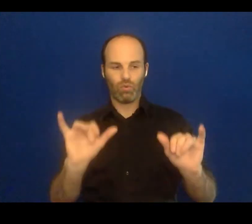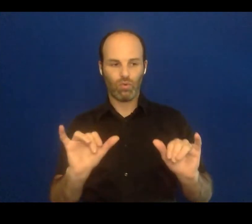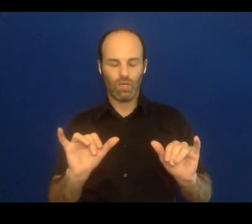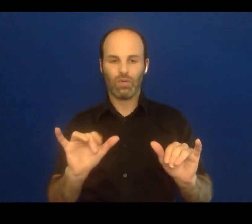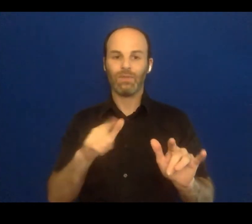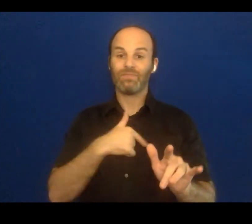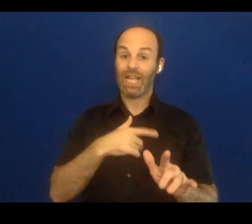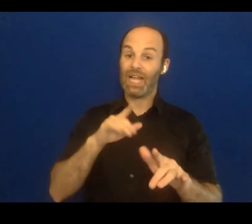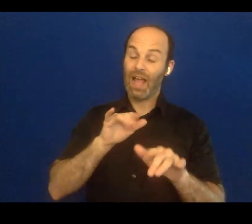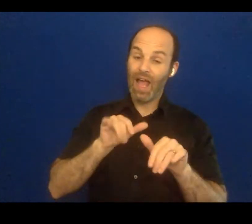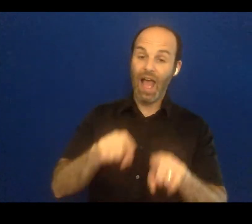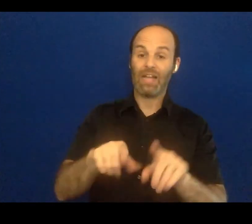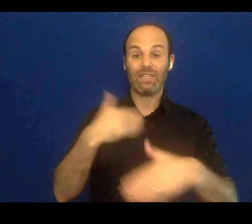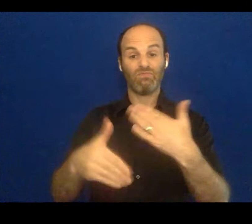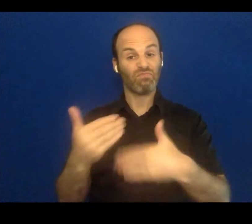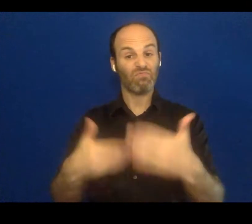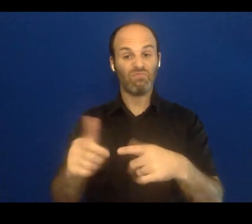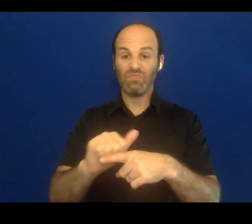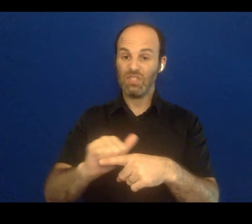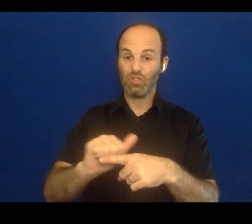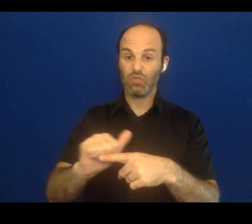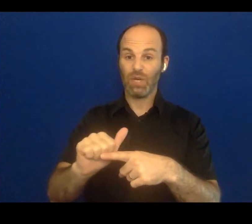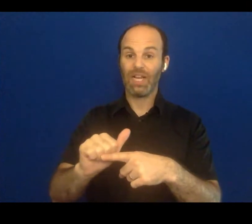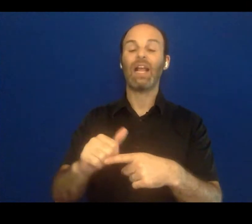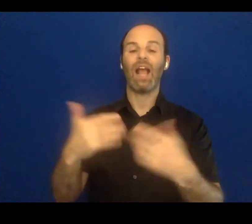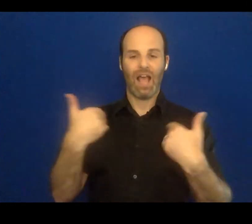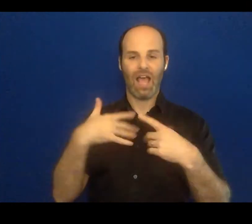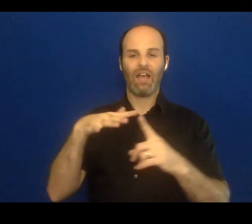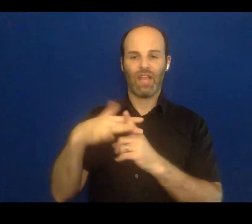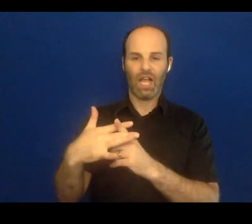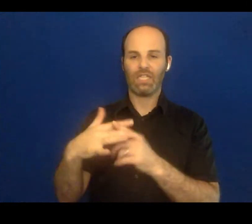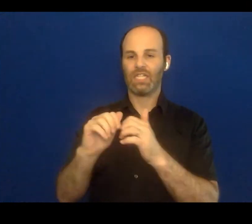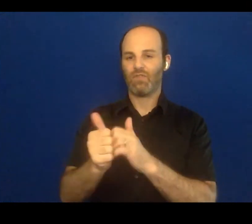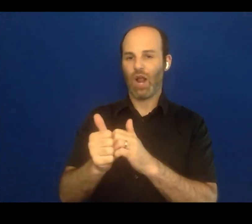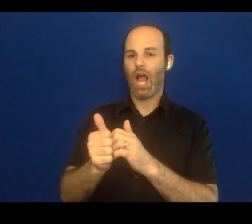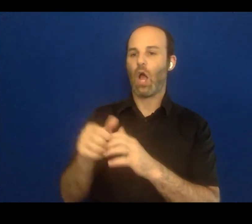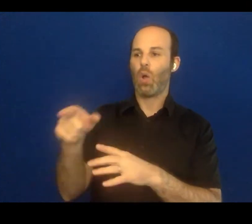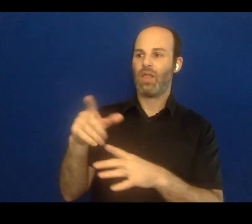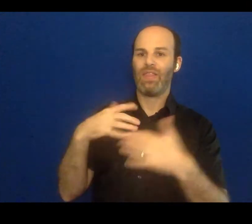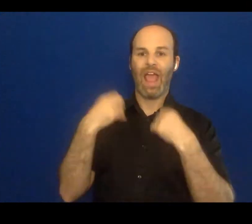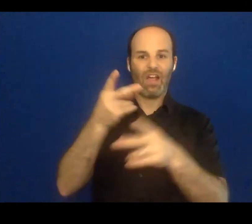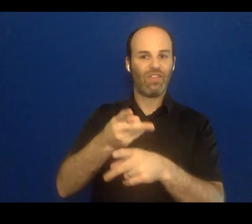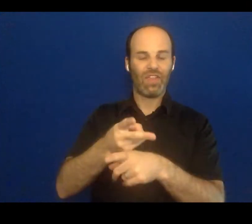OPENING EXPERIENCE FOR ME. AS I WENT ALONG IN THE TRAINING I HAD A CONTEXT ON HOW THE HEALTHCARE SYSTEM IS NOT WORKING